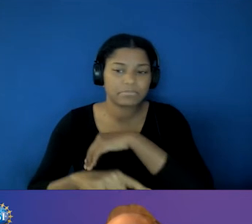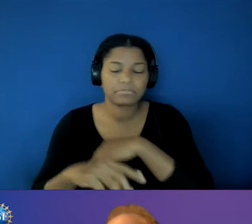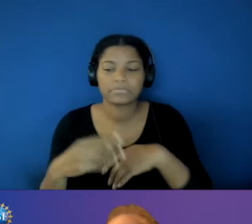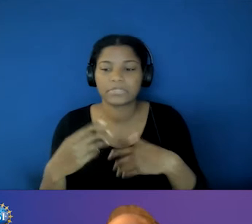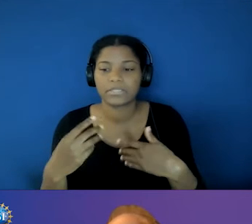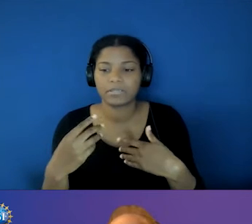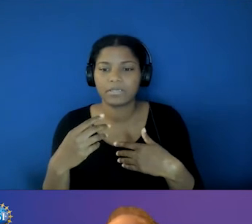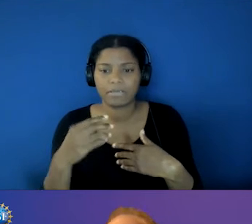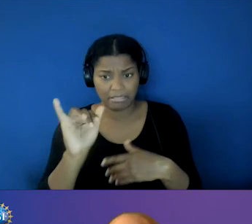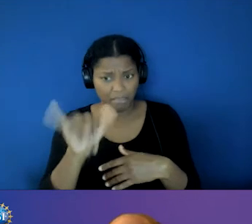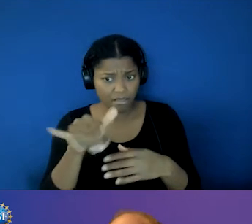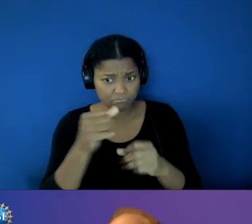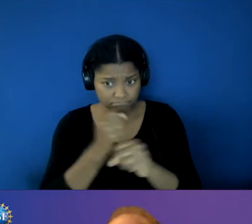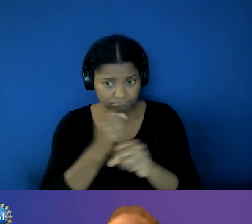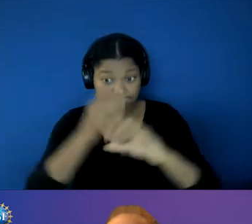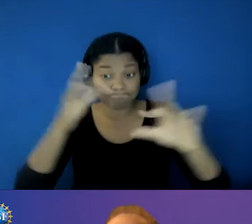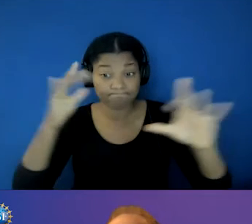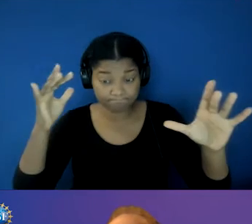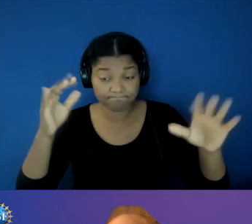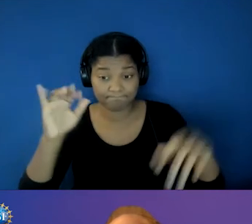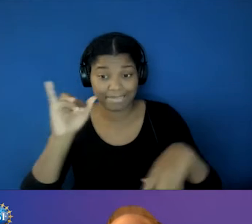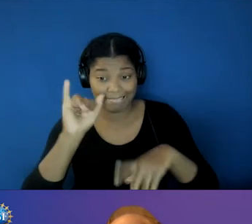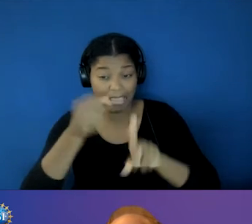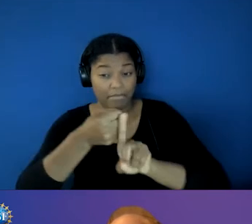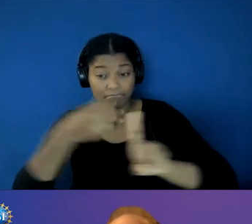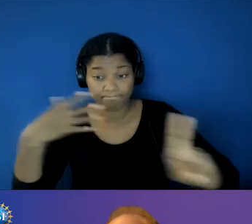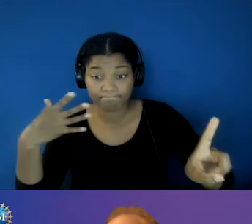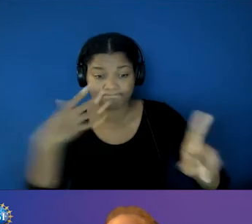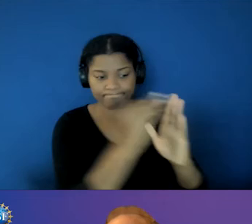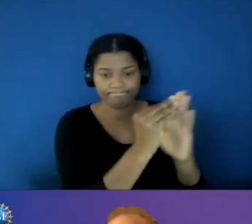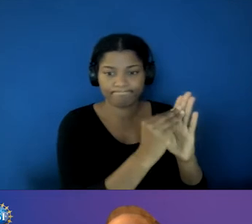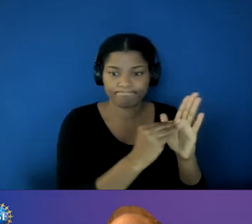Make it stand out, not everybody has that capability.